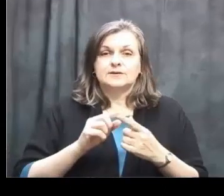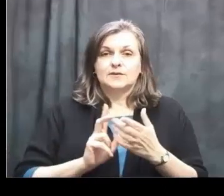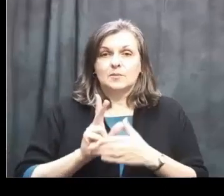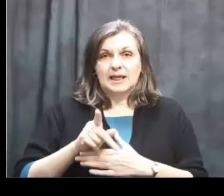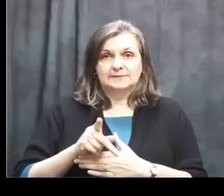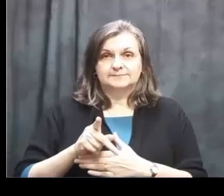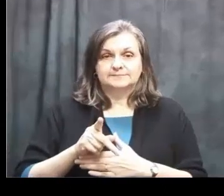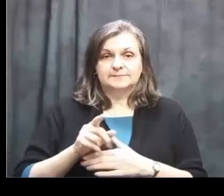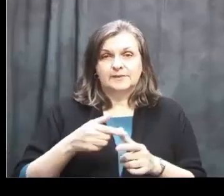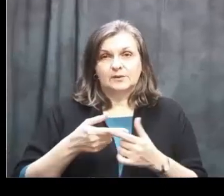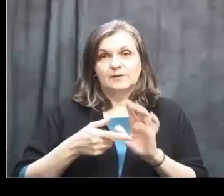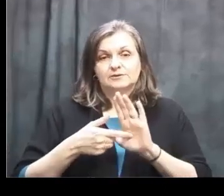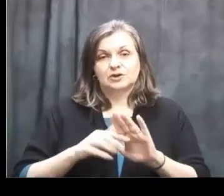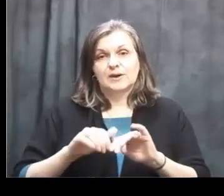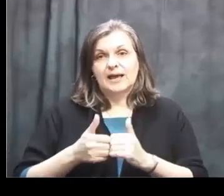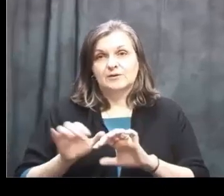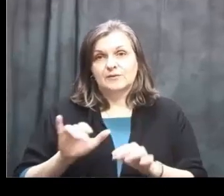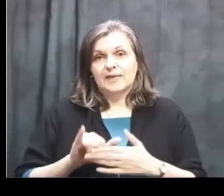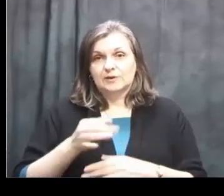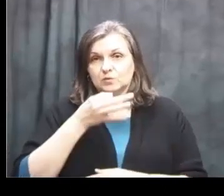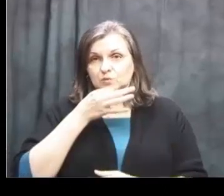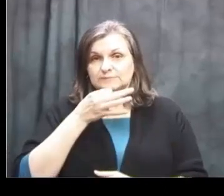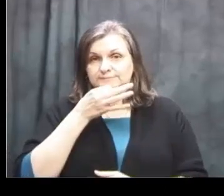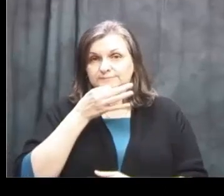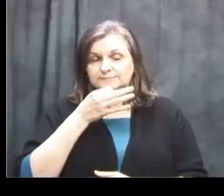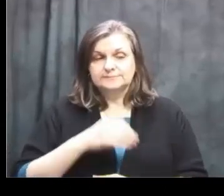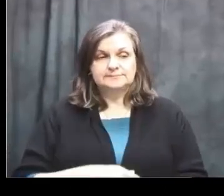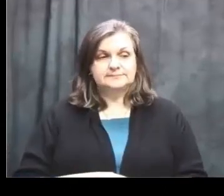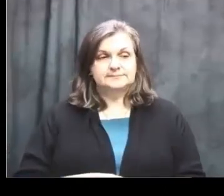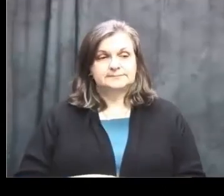into the plant and I will show you how we can do that in just a second